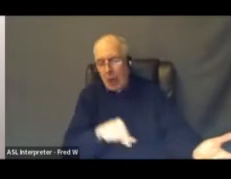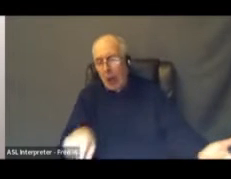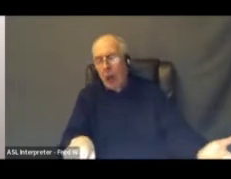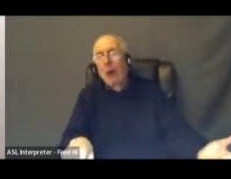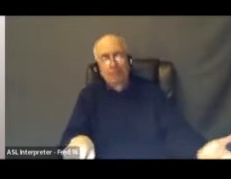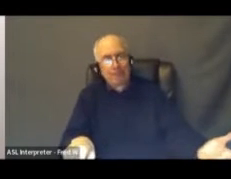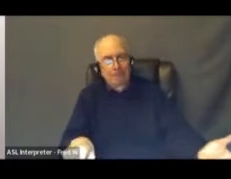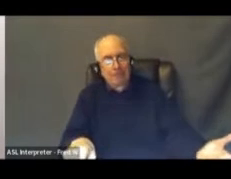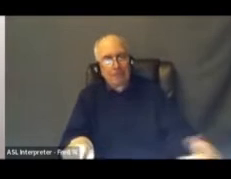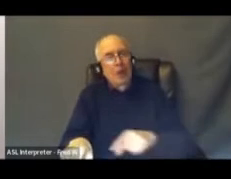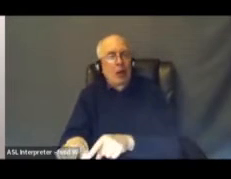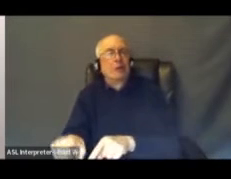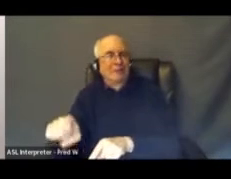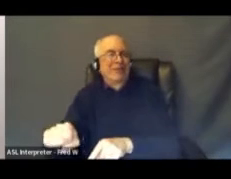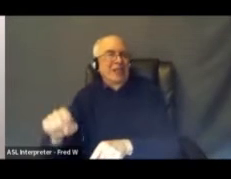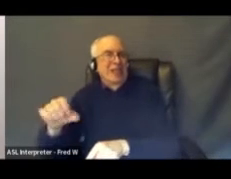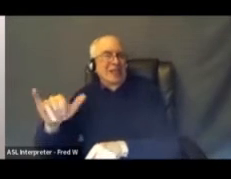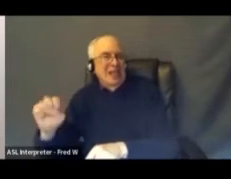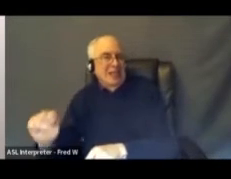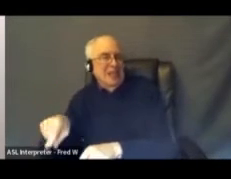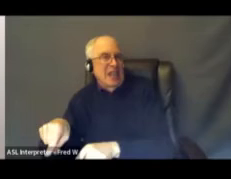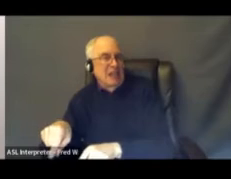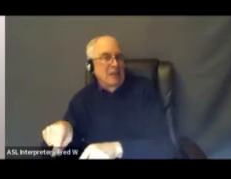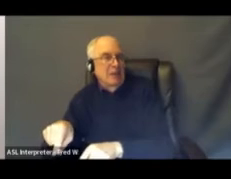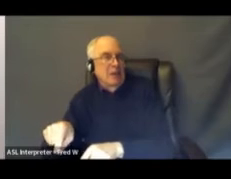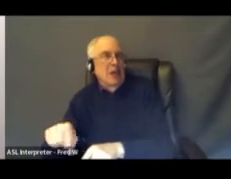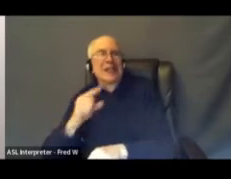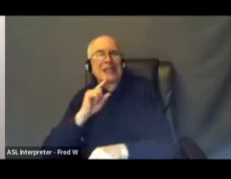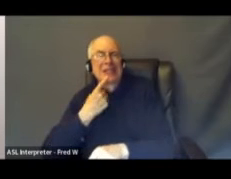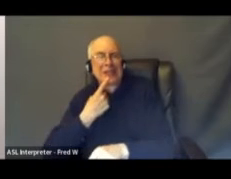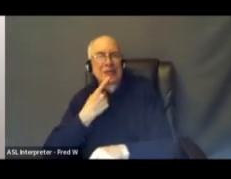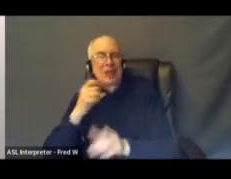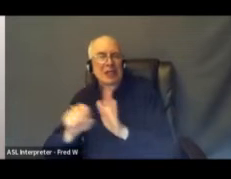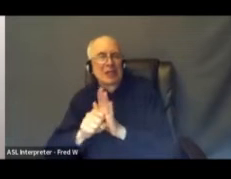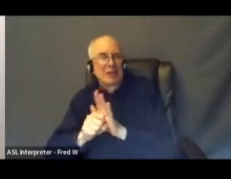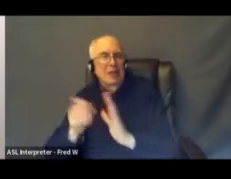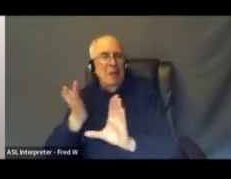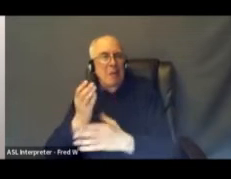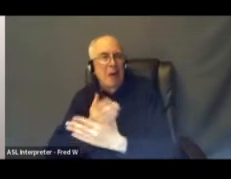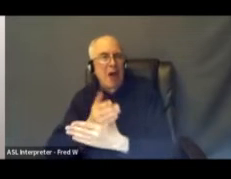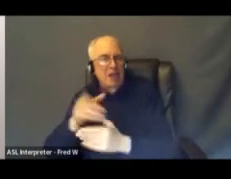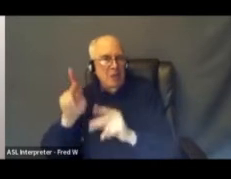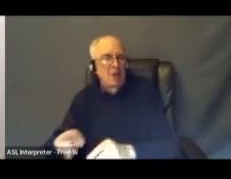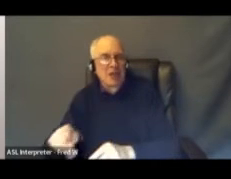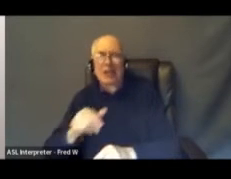them with Oh, yes. And it's also a severe symptom and bothering this person, that they're not understanding what they've read.